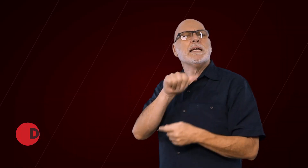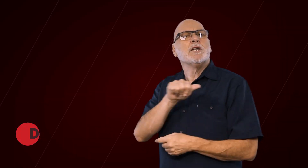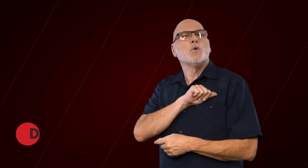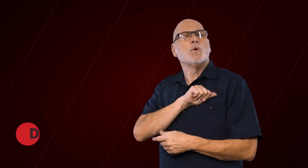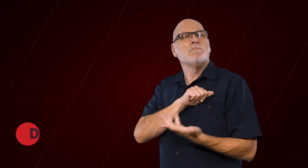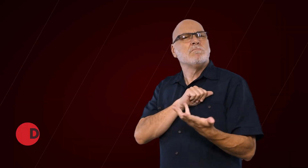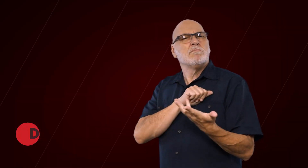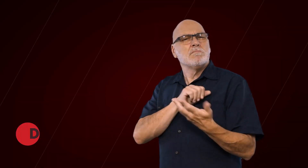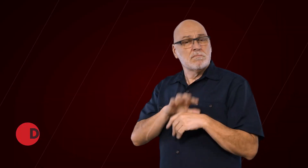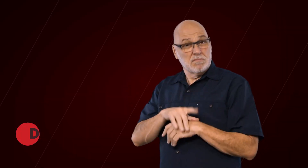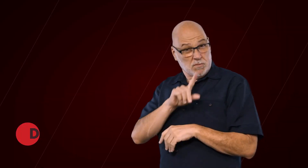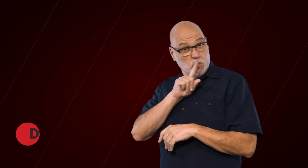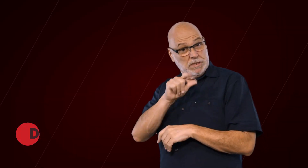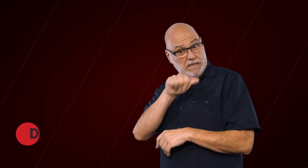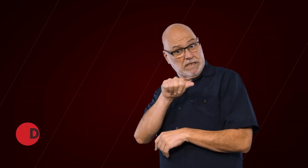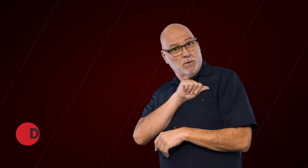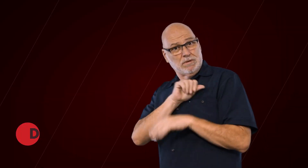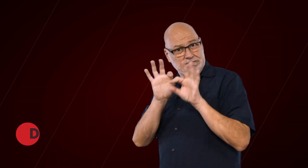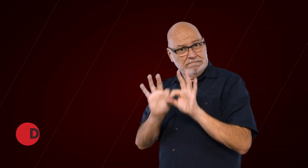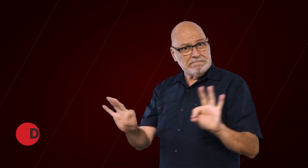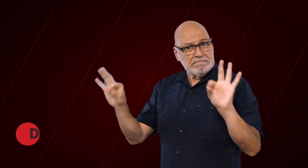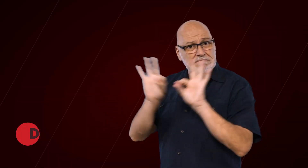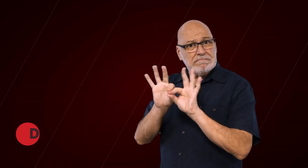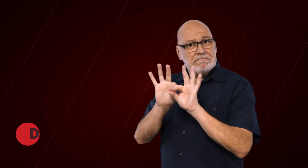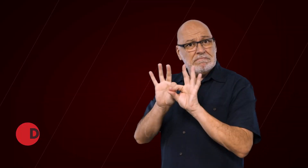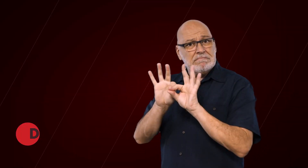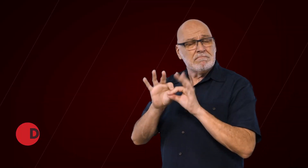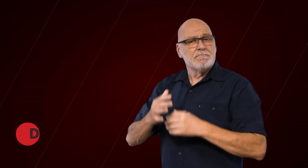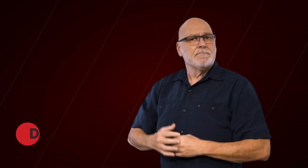[Anselmo]: What about attitudes? Are attitudes important?